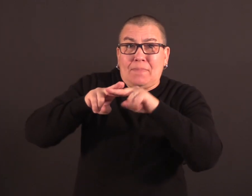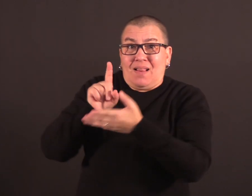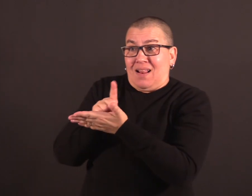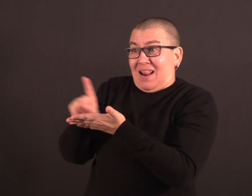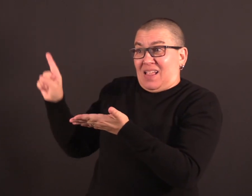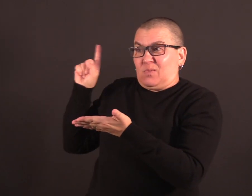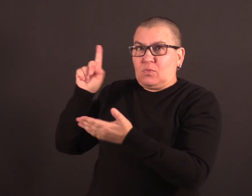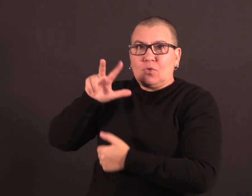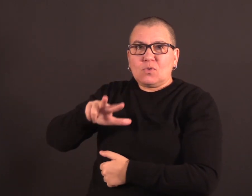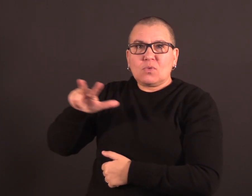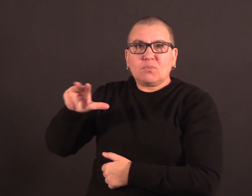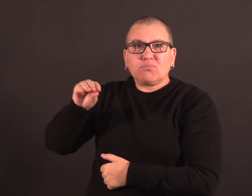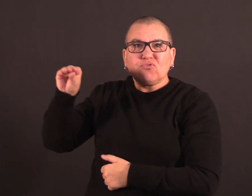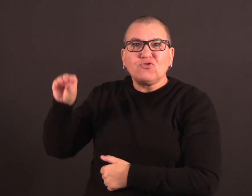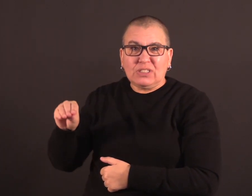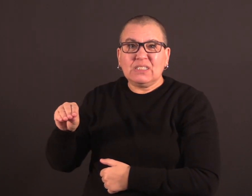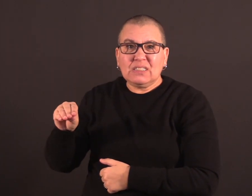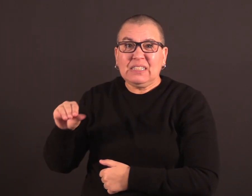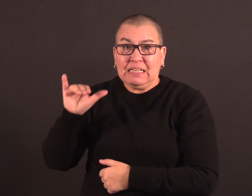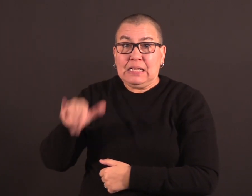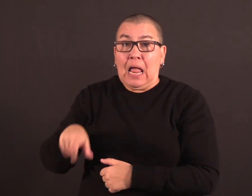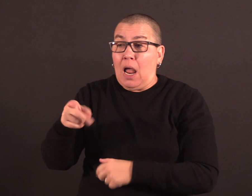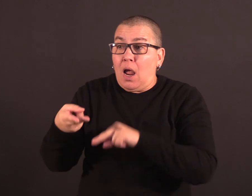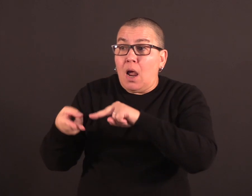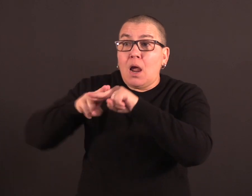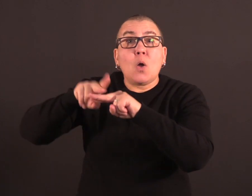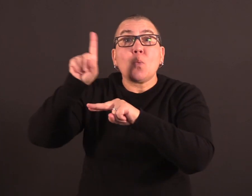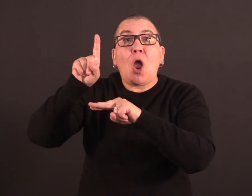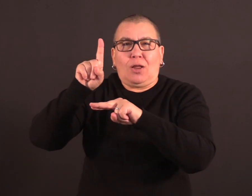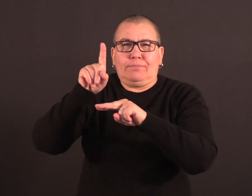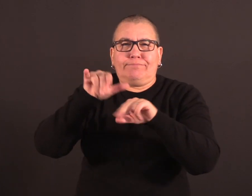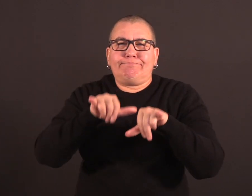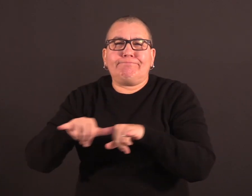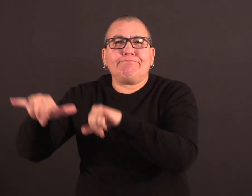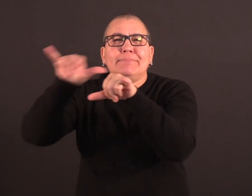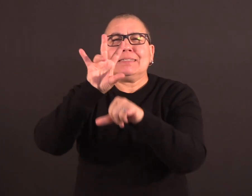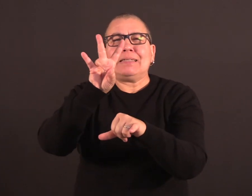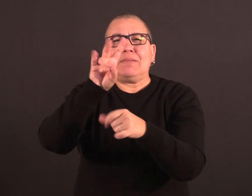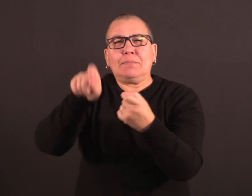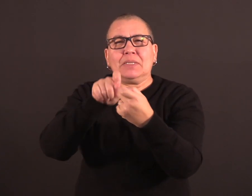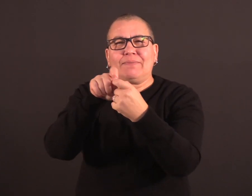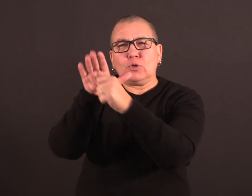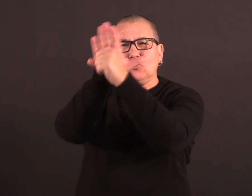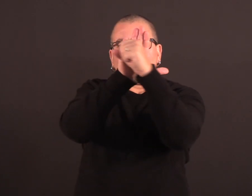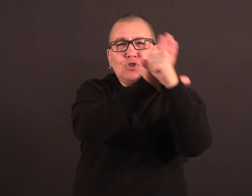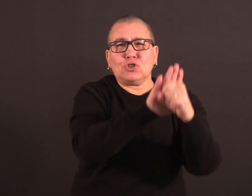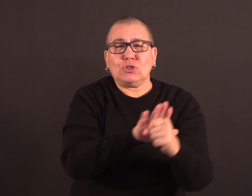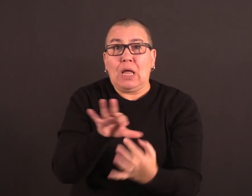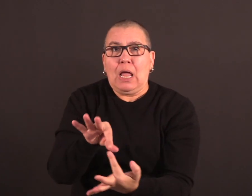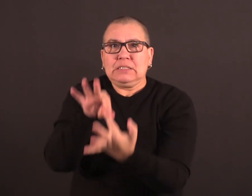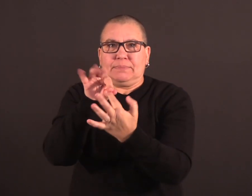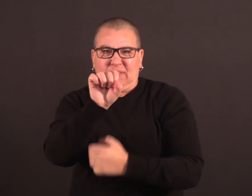region in the study, the Twin Cities seven-county region, and are even more dramatic in the study’s